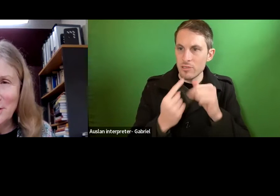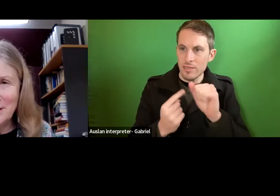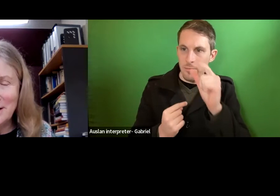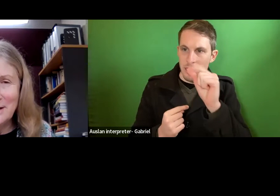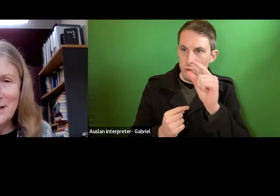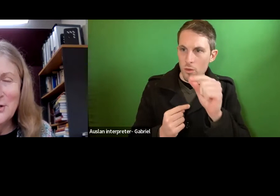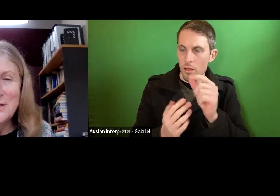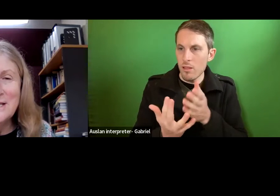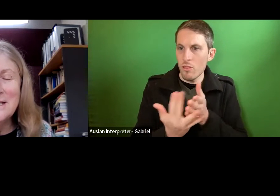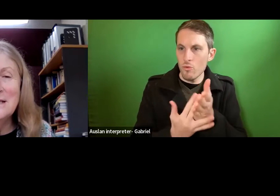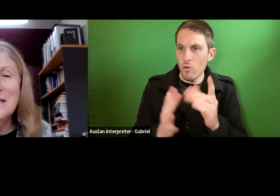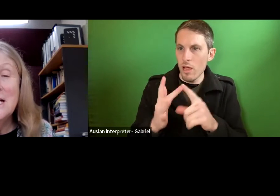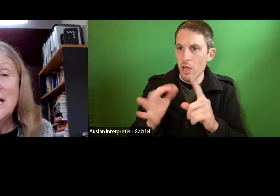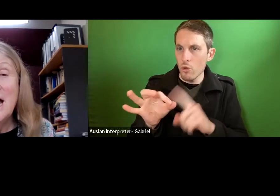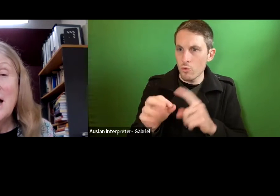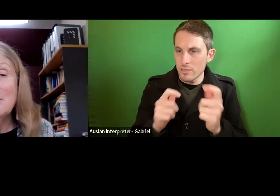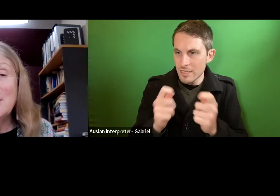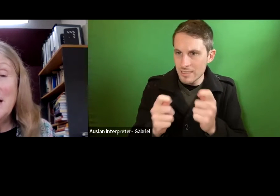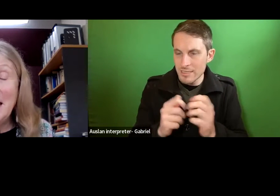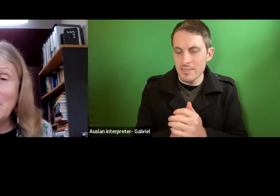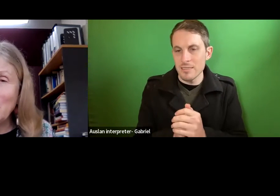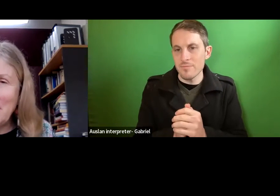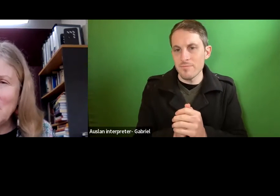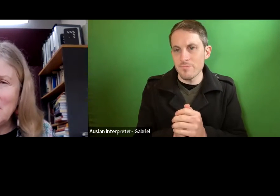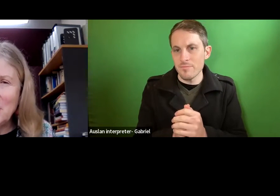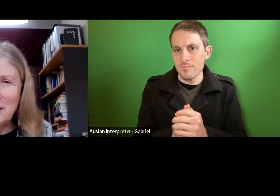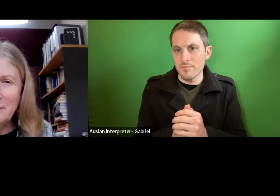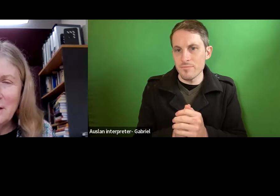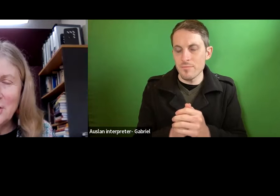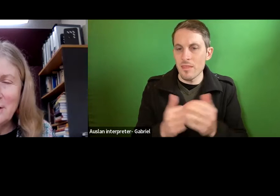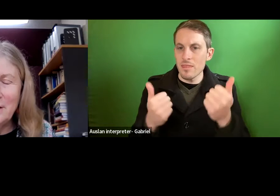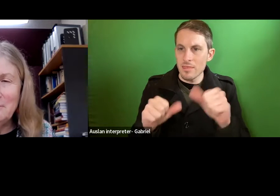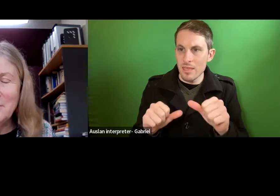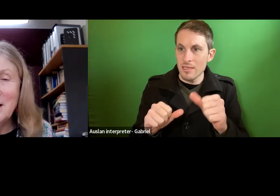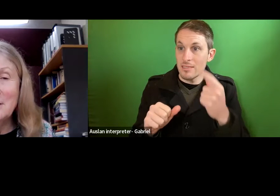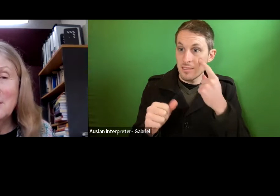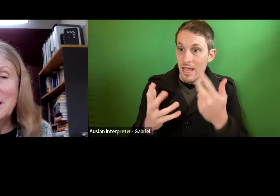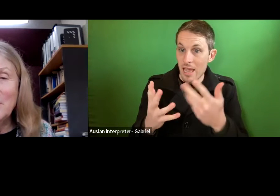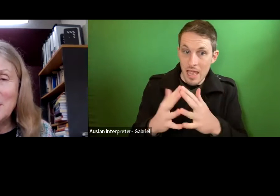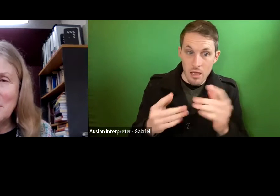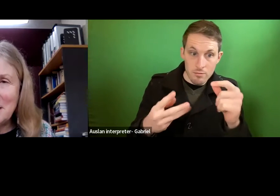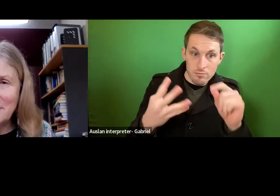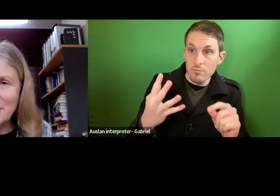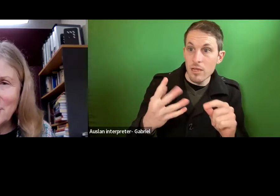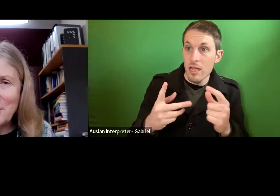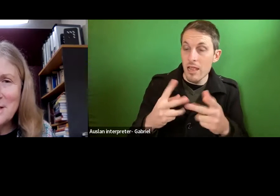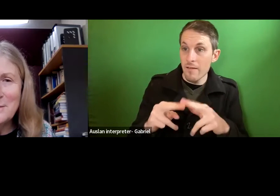things like IQ testing and how they were actually achieving it. There was a massive discrepancy